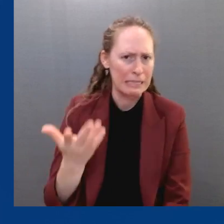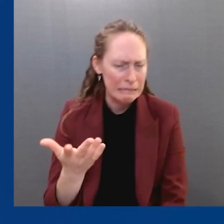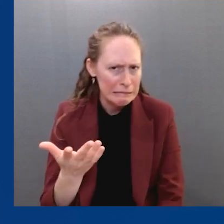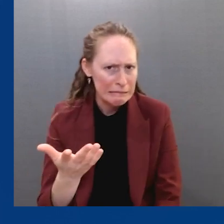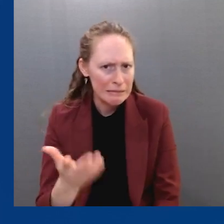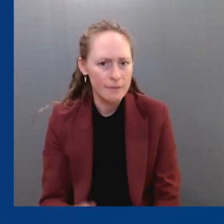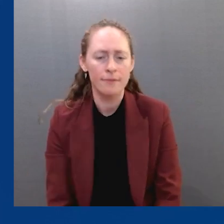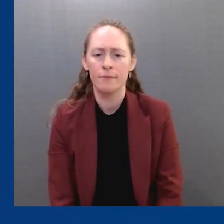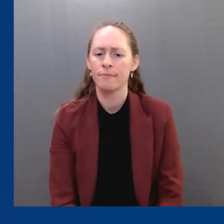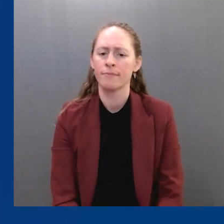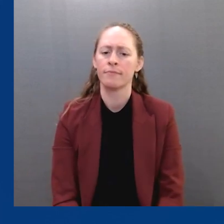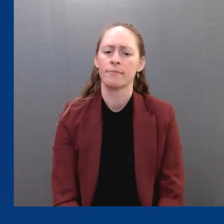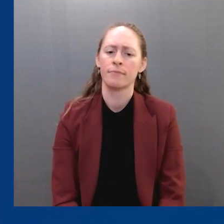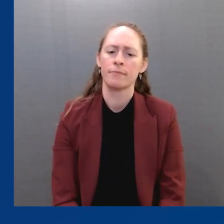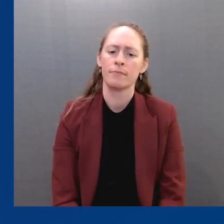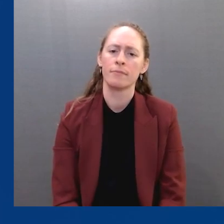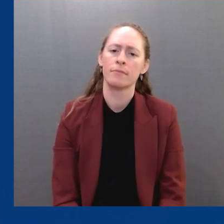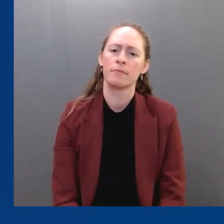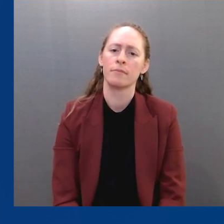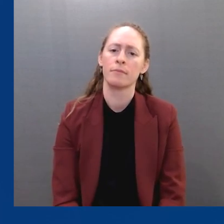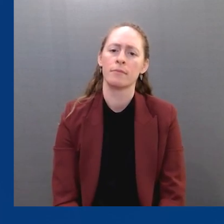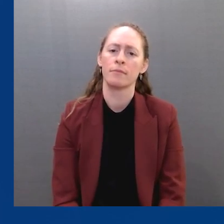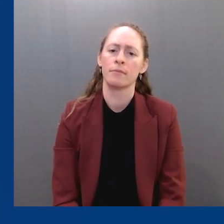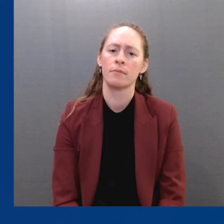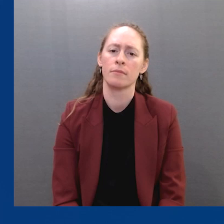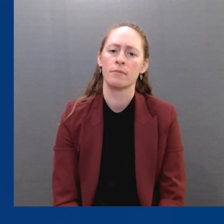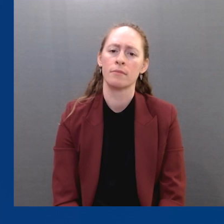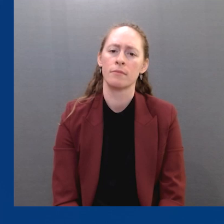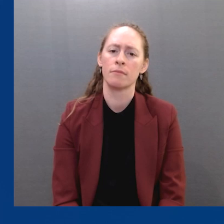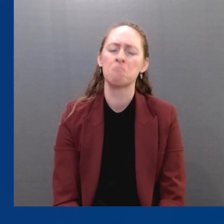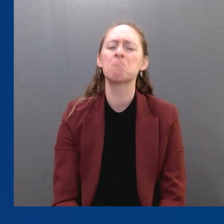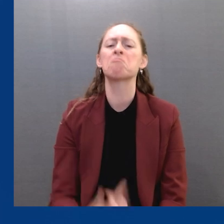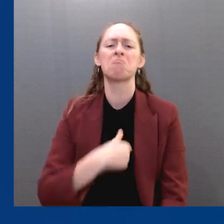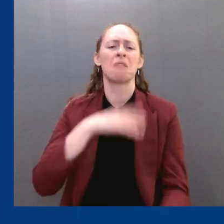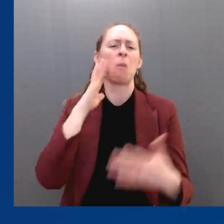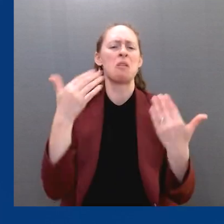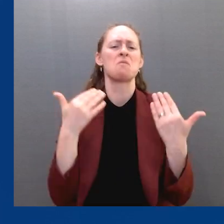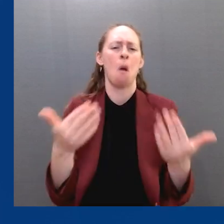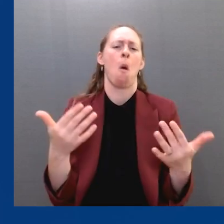and I'm going to turn it both to Rochelle and Tony to take on. But there are obviously a lot of Americans